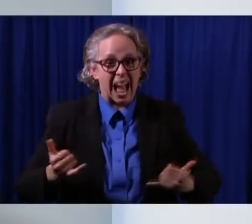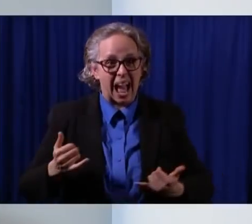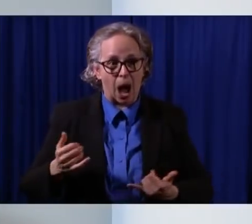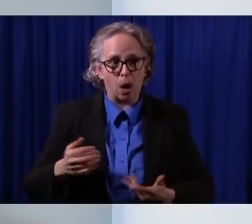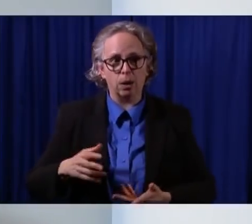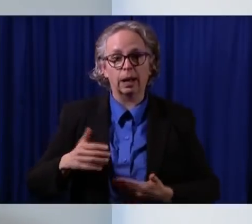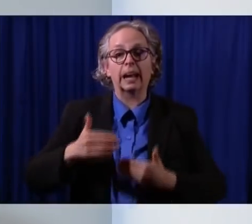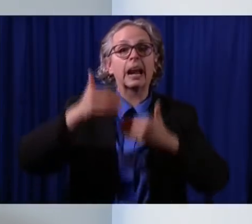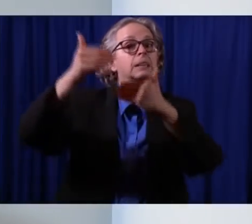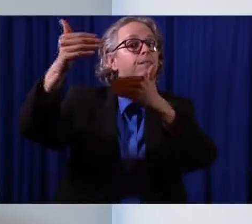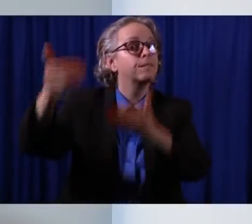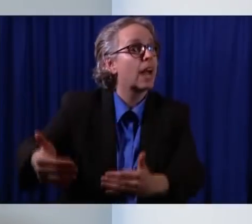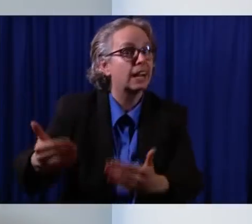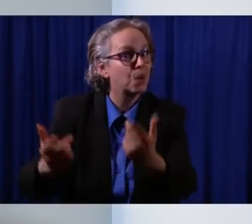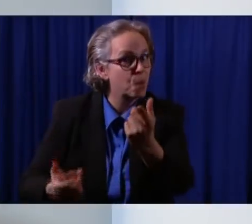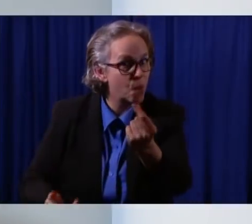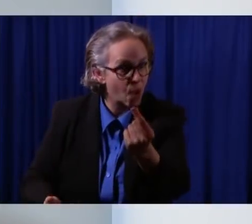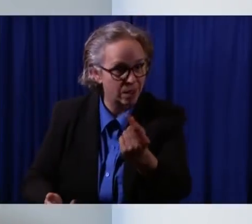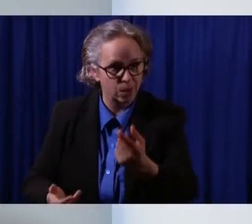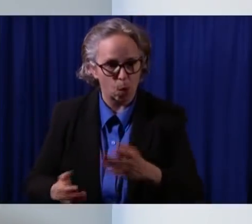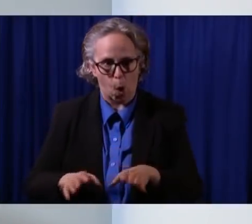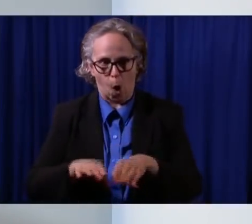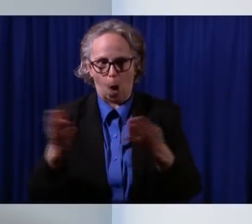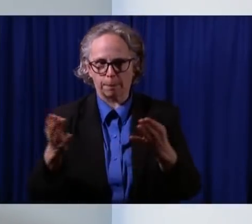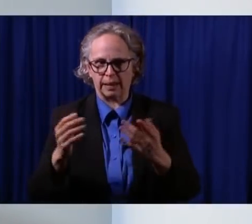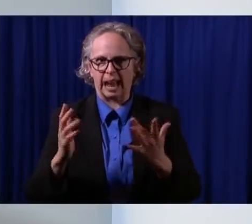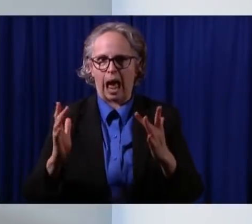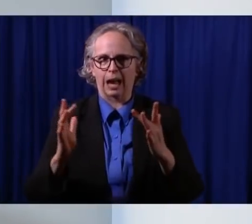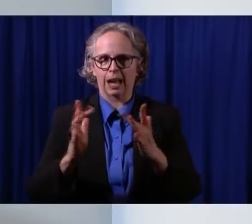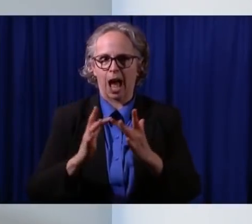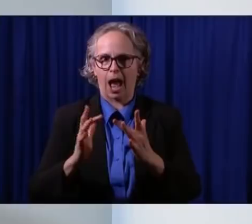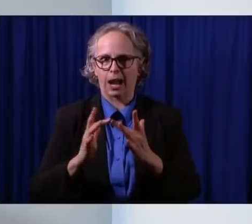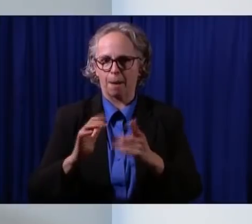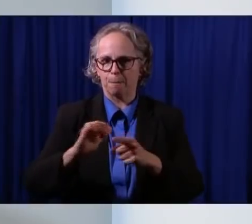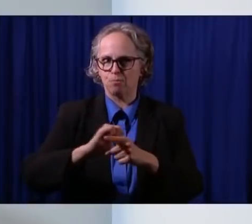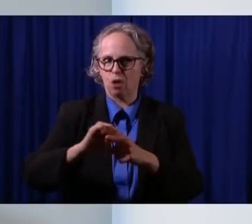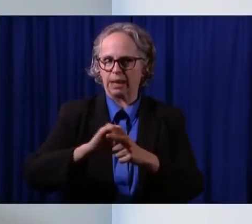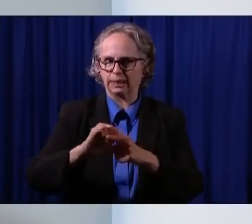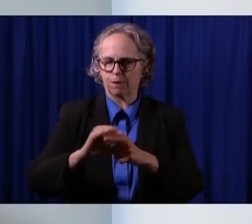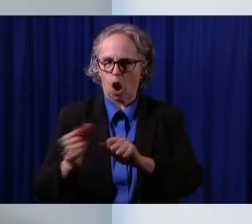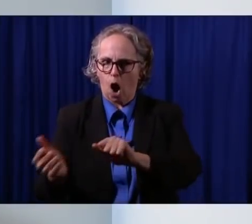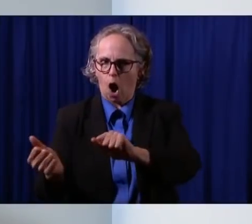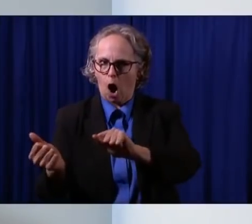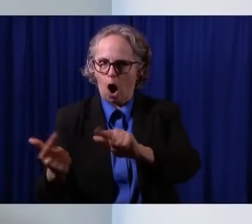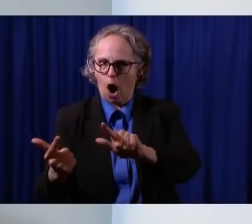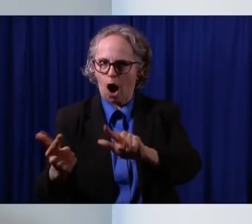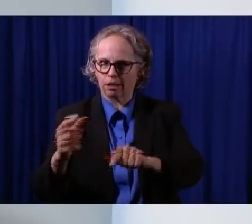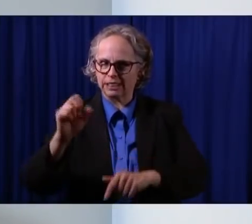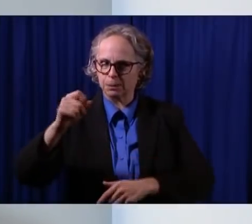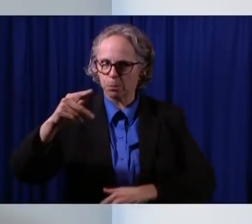TRAINING IN CONJUNCTION WITH OUR WORKING GROUP AND THE OHIO HIGH SCHOOL ATHLETIC ASSOCIATION. WE ARE NOW ANNOUNCING THE NEXT